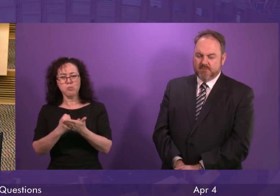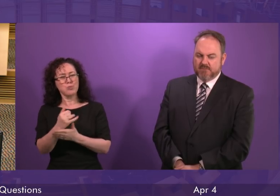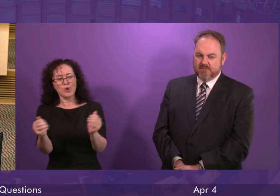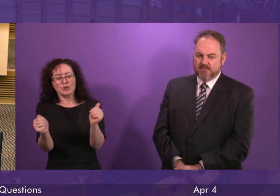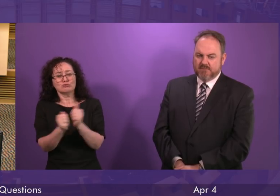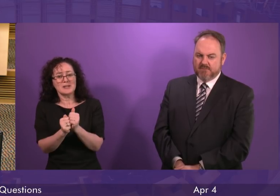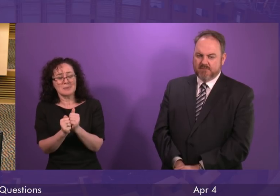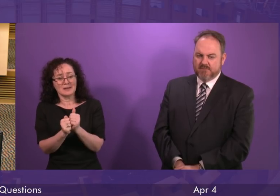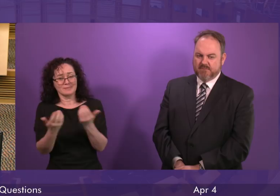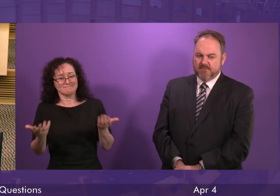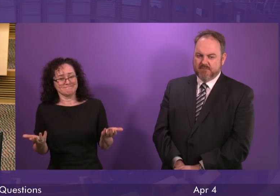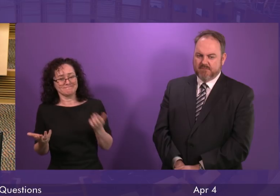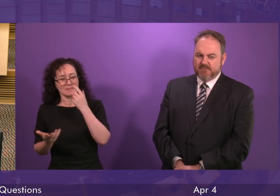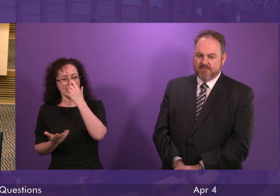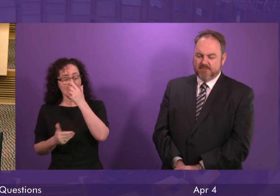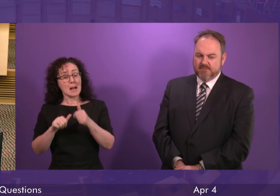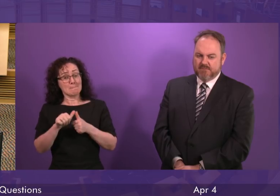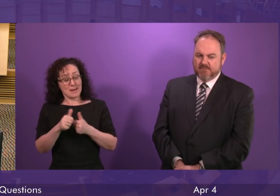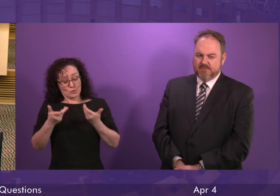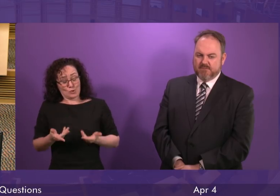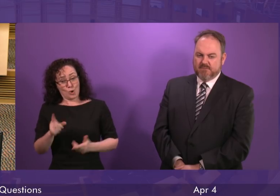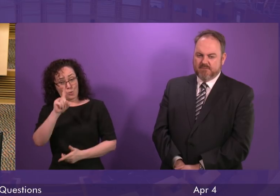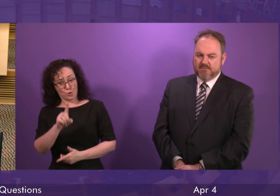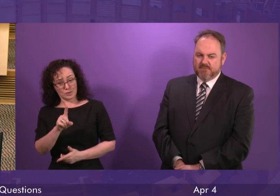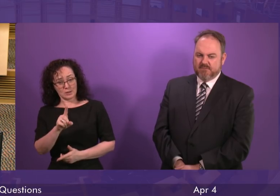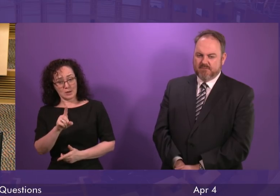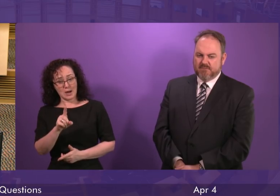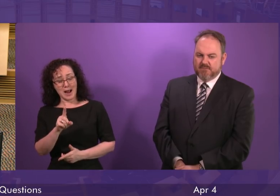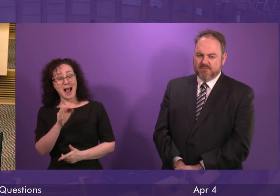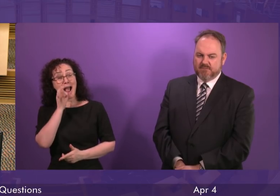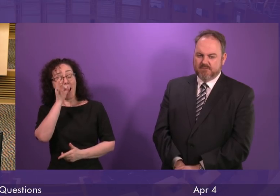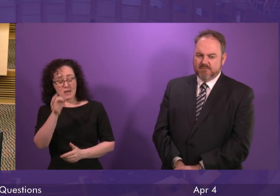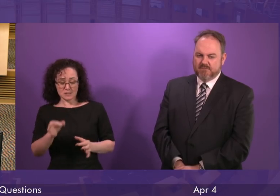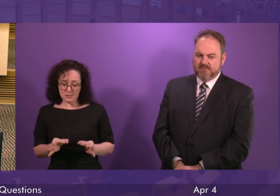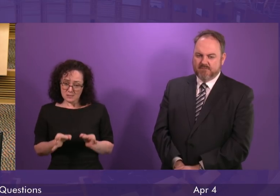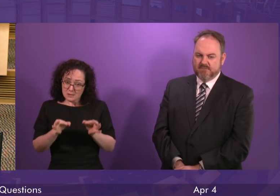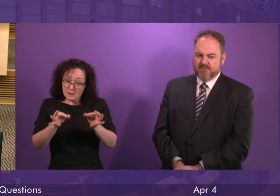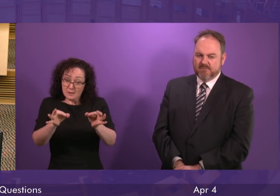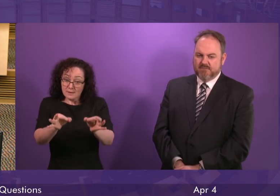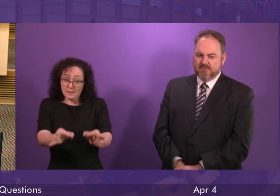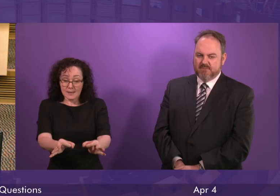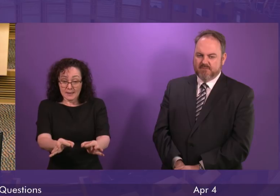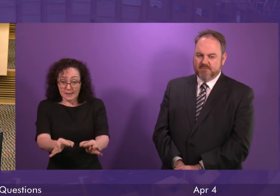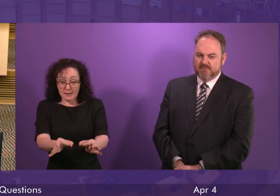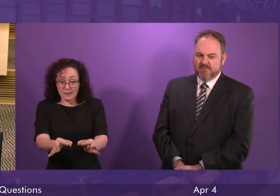and the leader of the Opposition. It would be far better, now, to request a long extension from the European Union, which would make it possible for us to fight the European Parliament